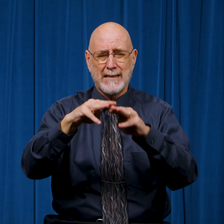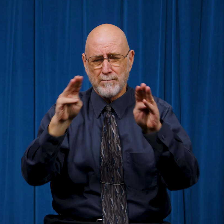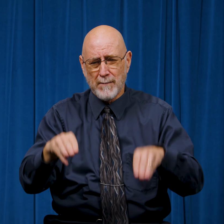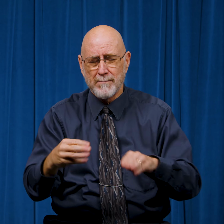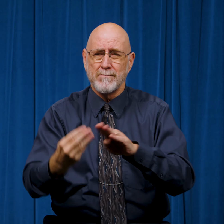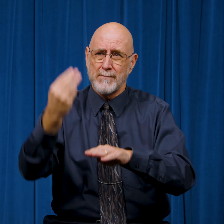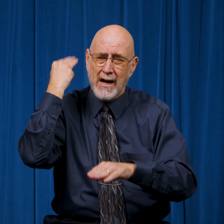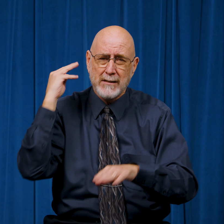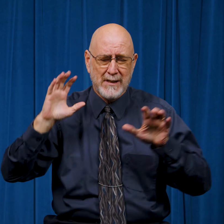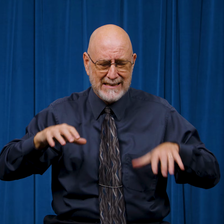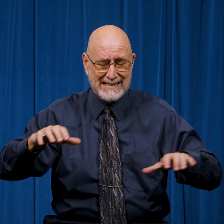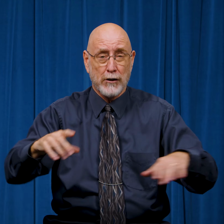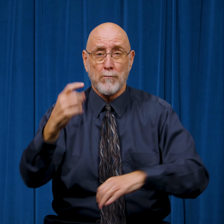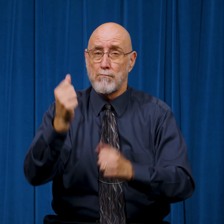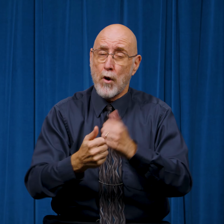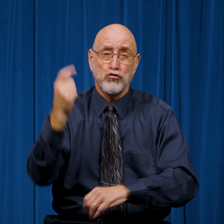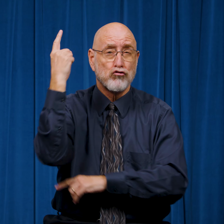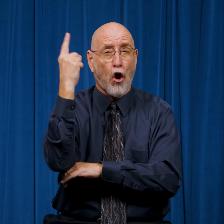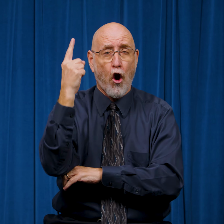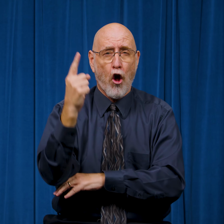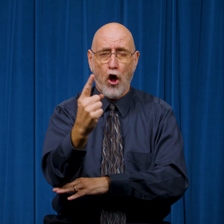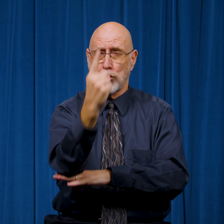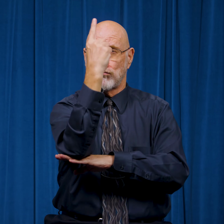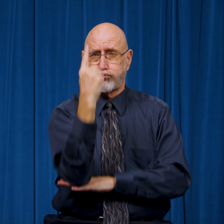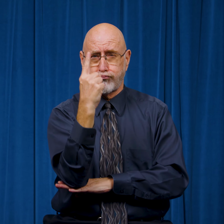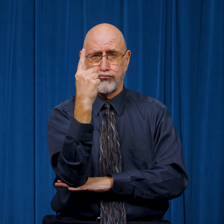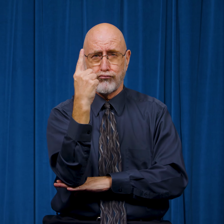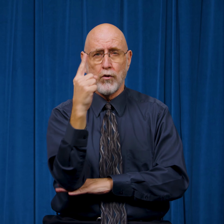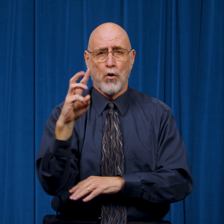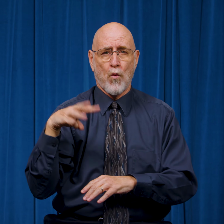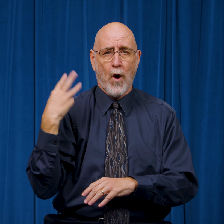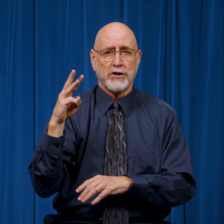with the tallest and most unique being the Washington Monument.